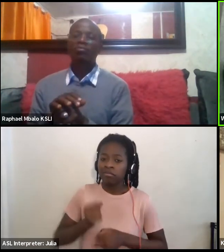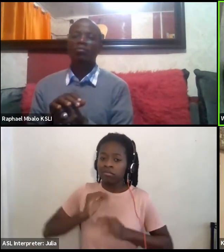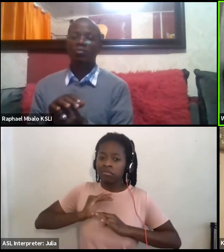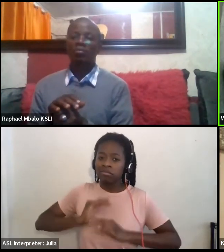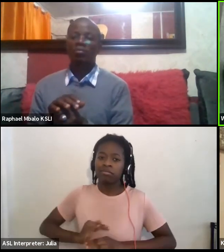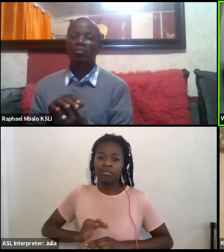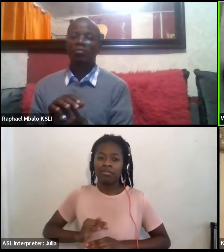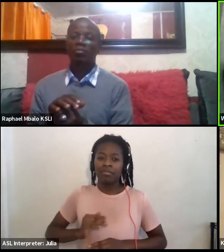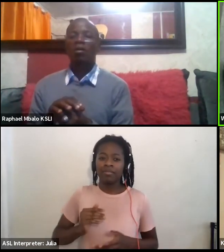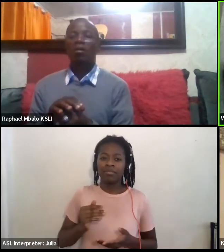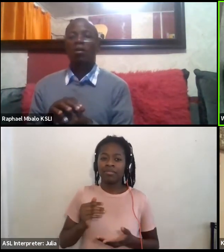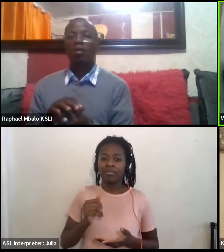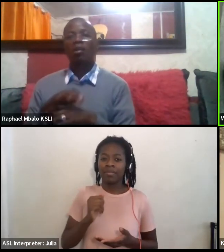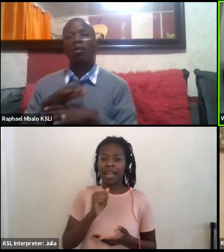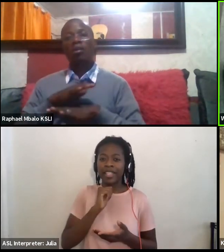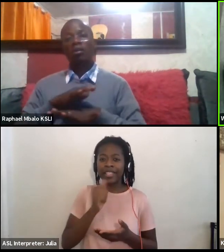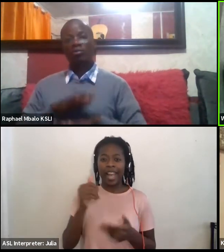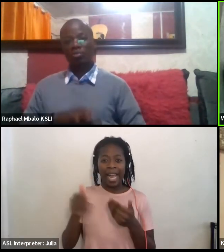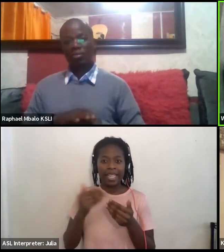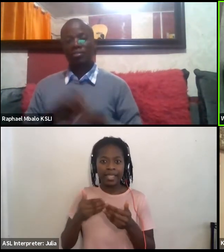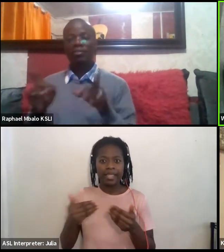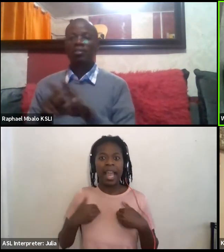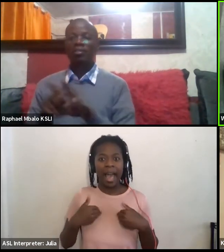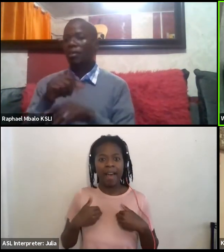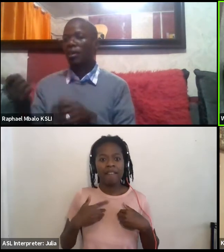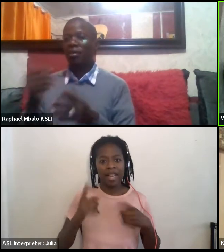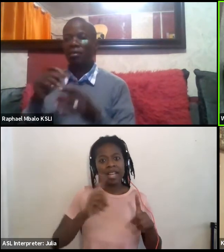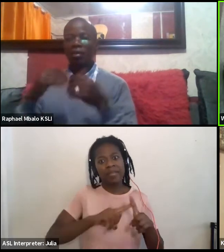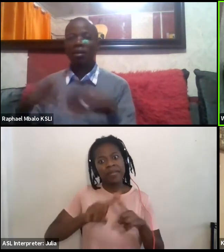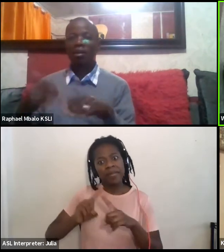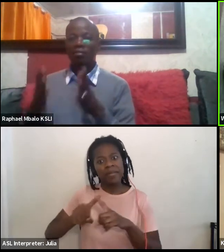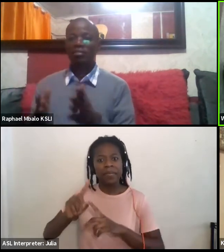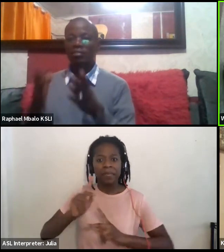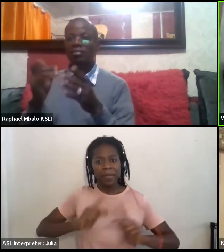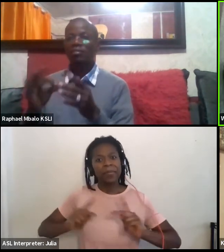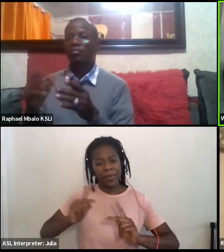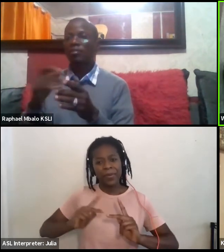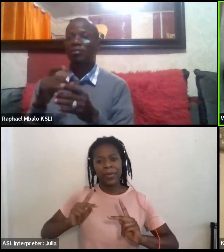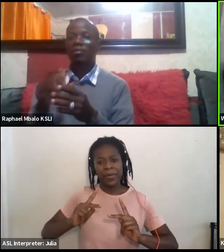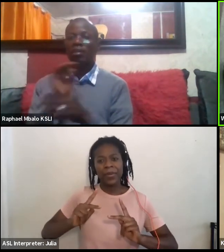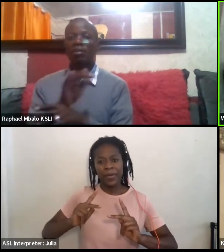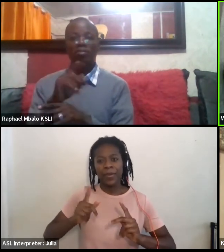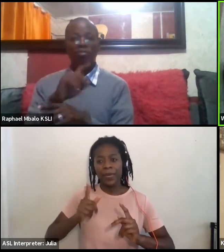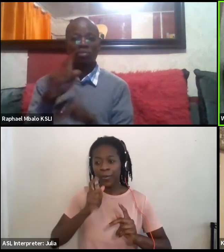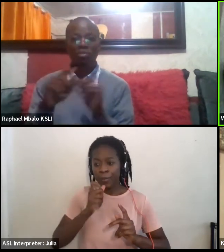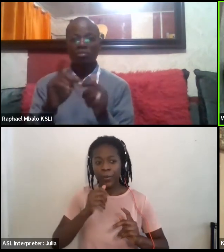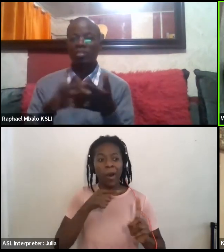because the other actors would constantly ask a question and then turn to the writers. So if you have the support of the writers